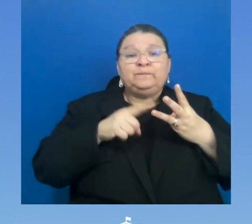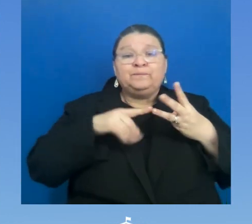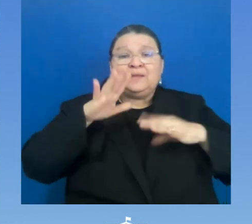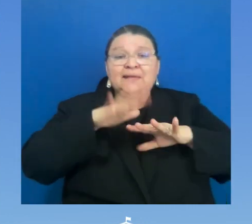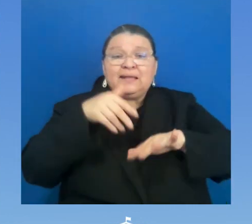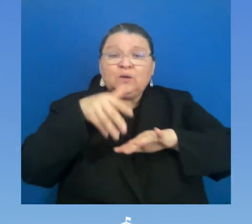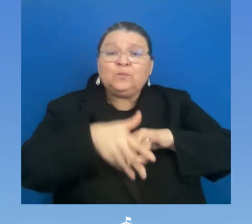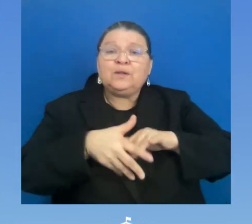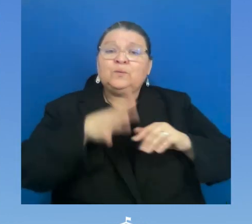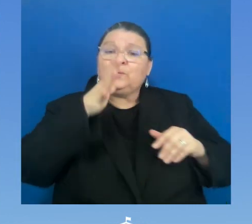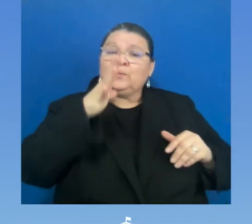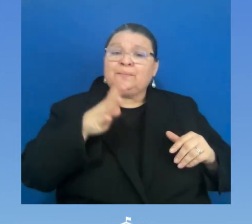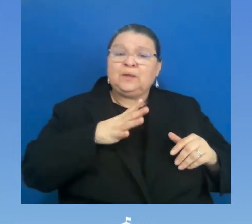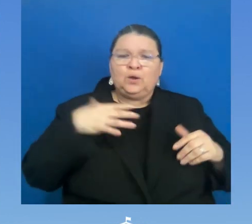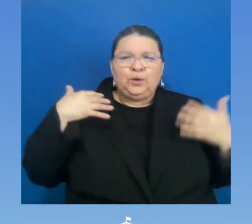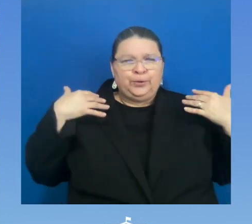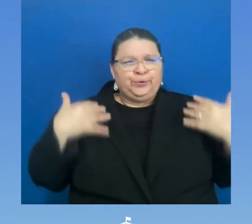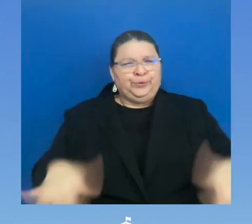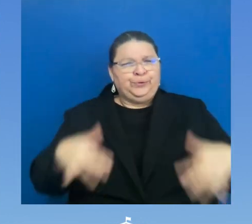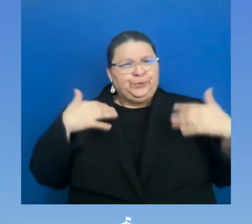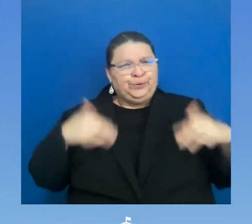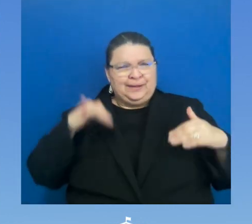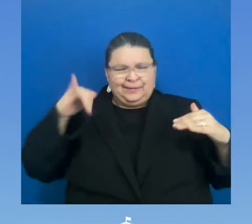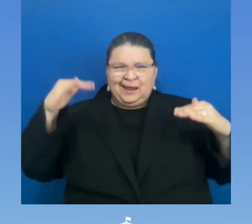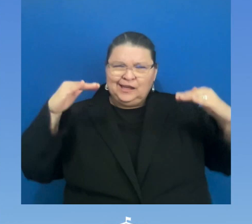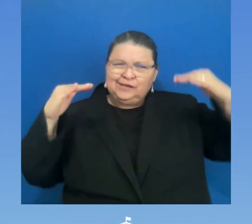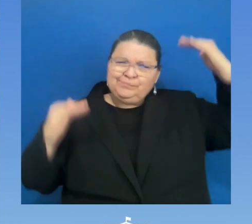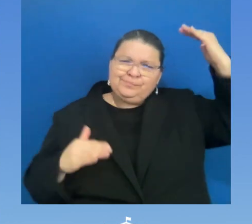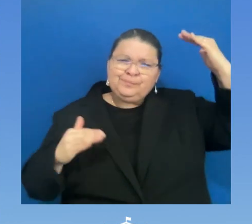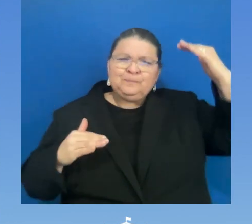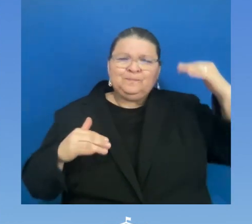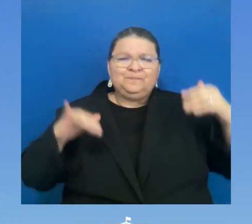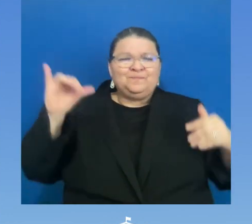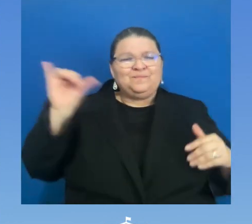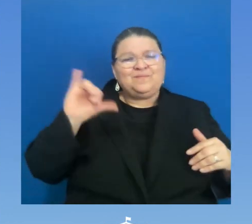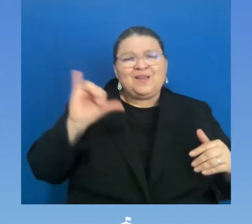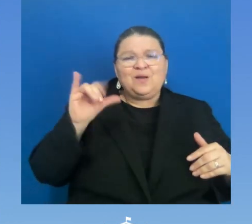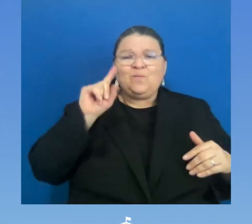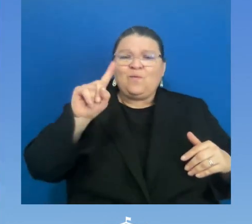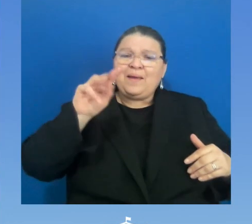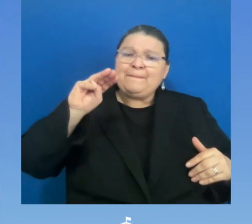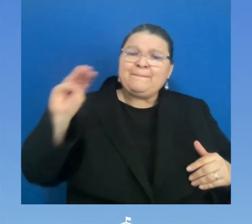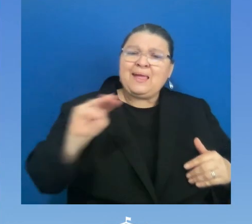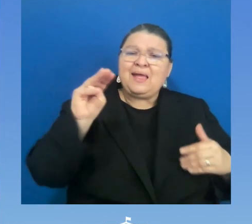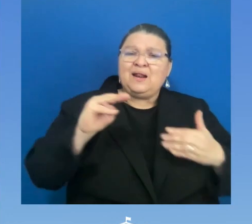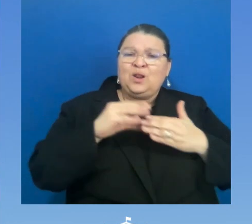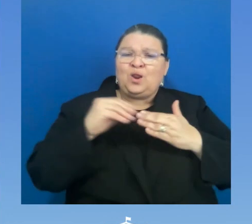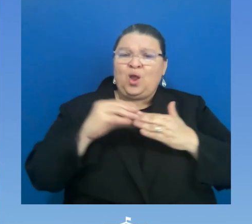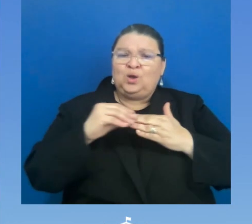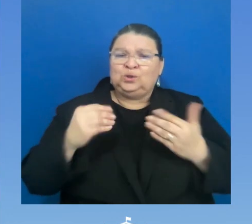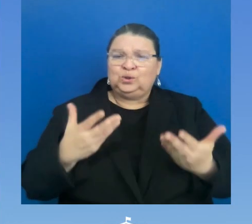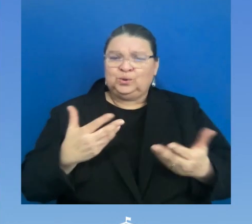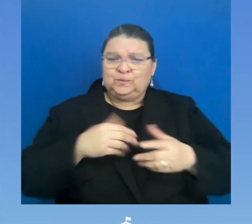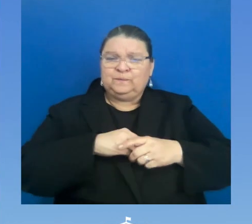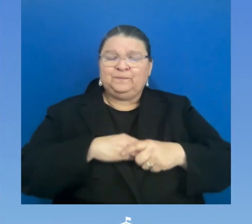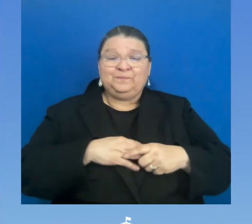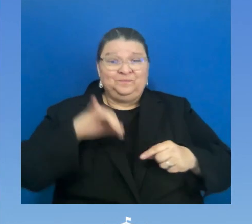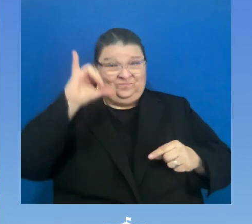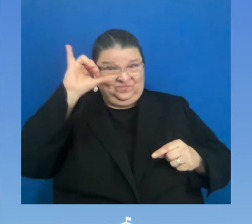And of course, that is money that a woman could use to pay off her student loan debt or put a down payment on a house